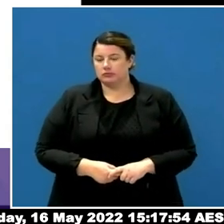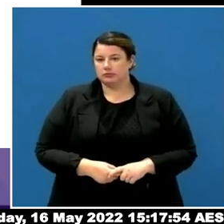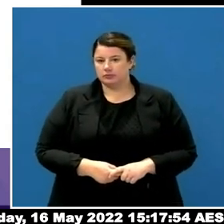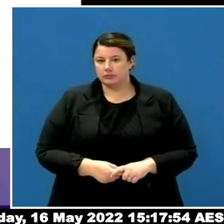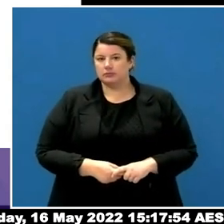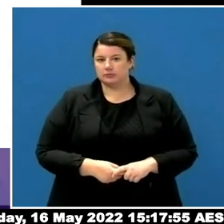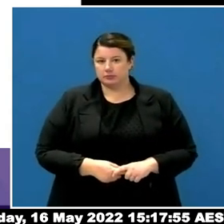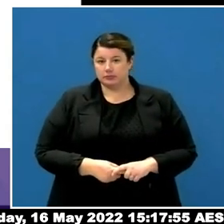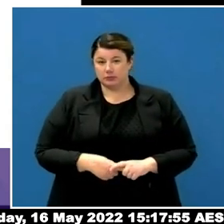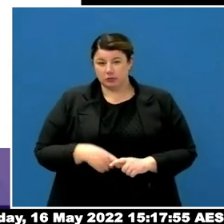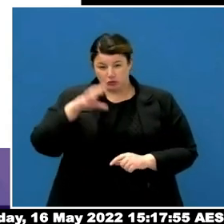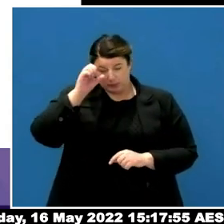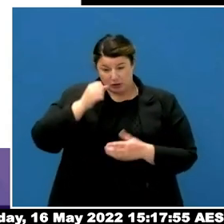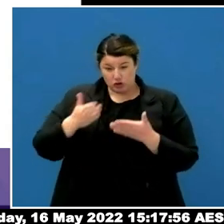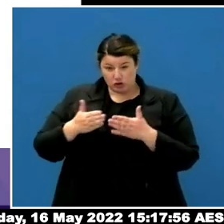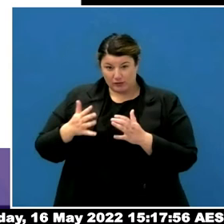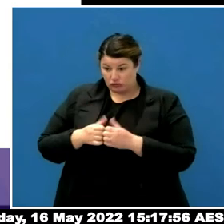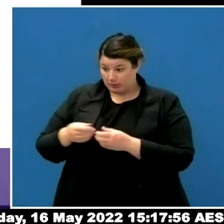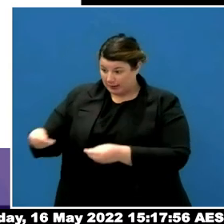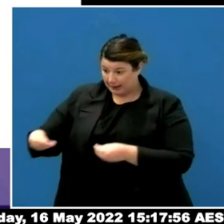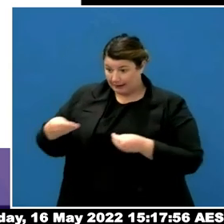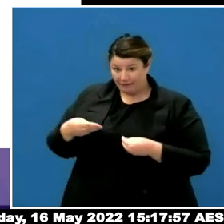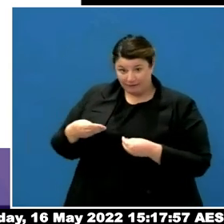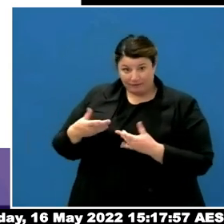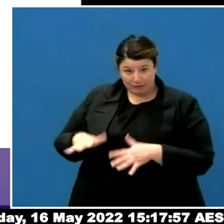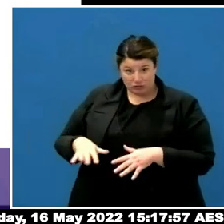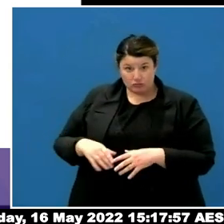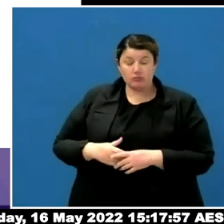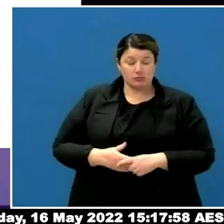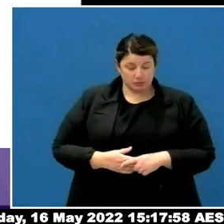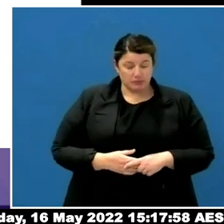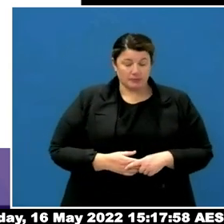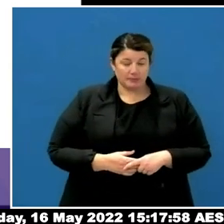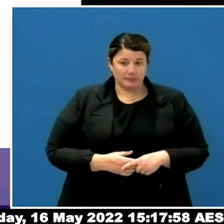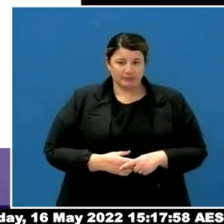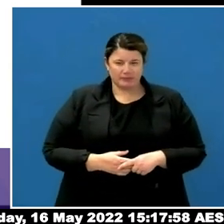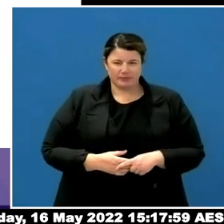Yes. MR FOGARTY: When did you receive that, or in what context did you receive it?